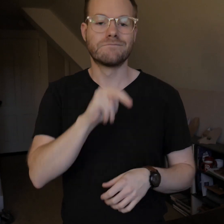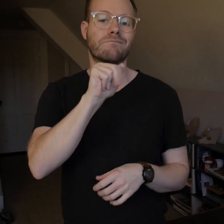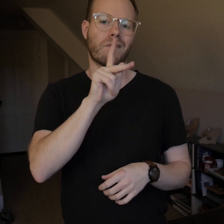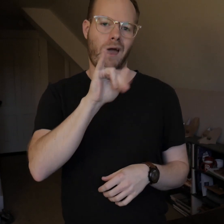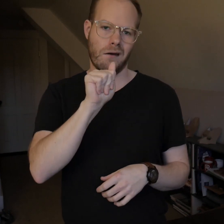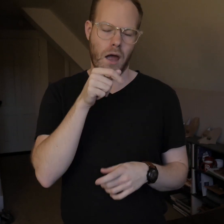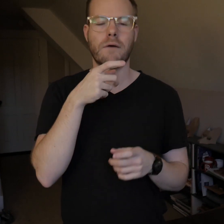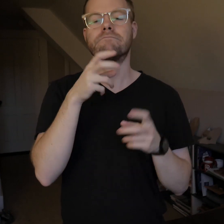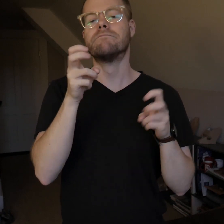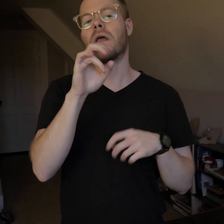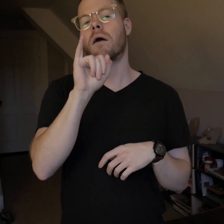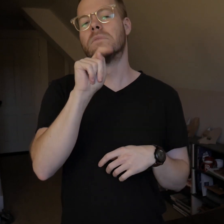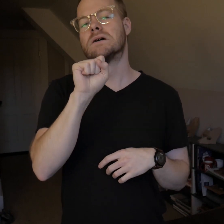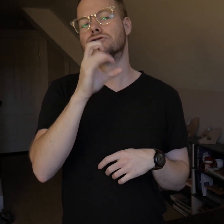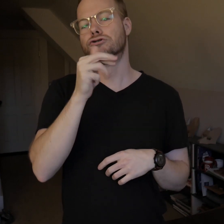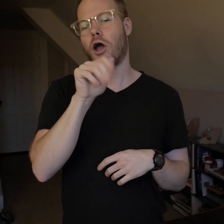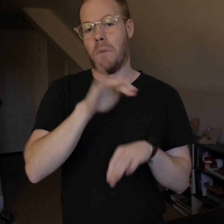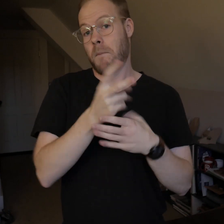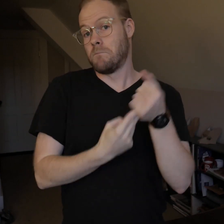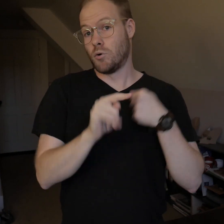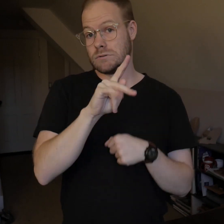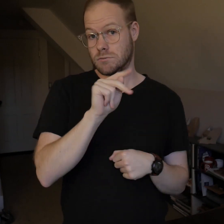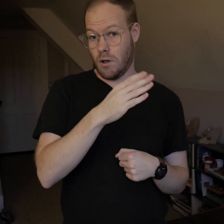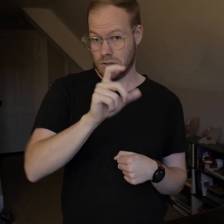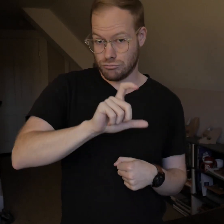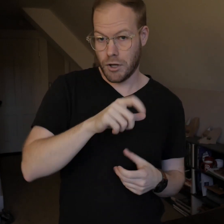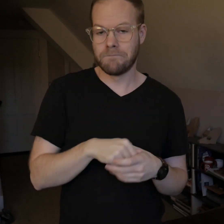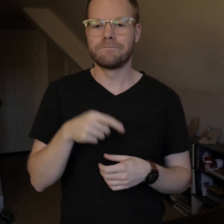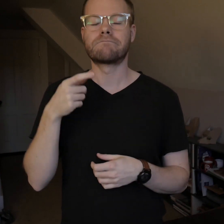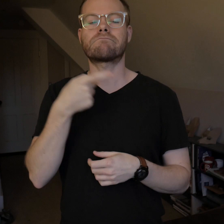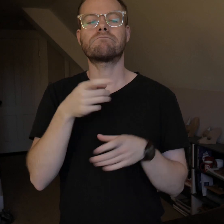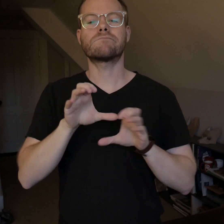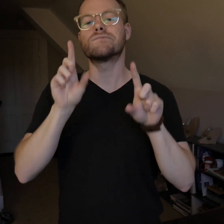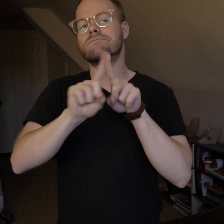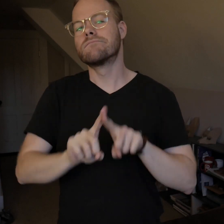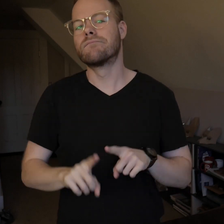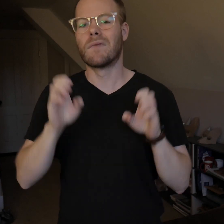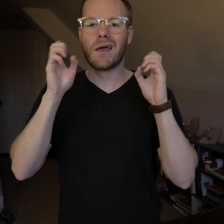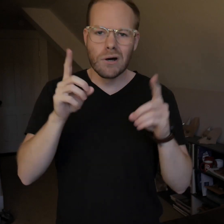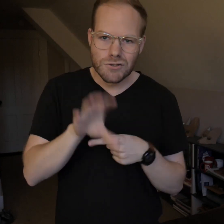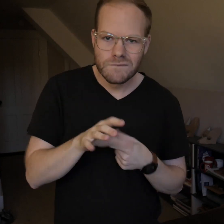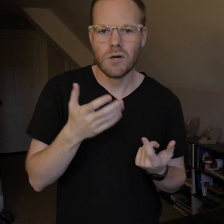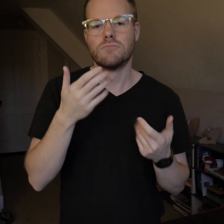Nakia, itscharmay on TikTok and Instagram. She does various educational videos,